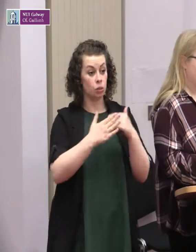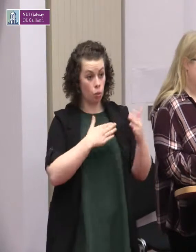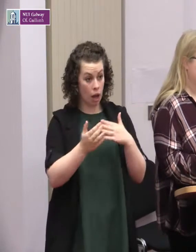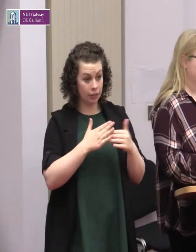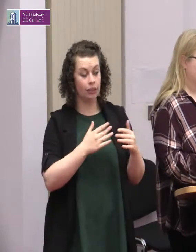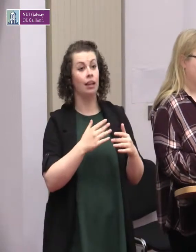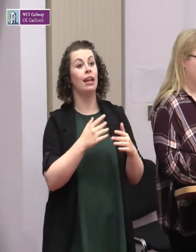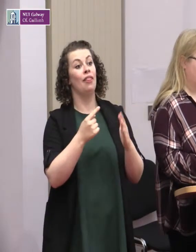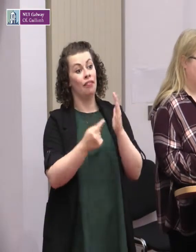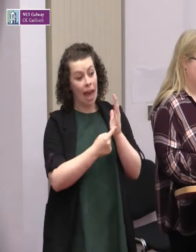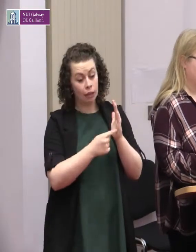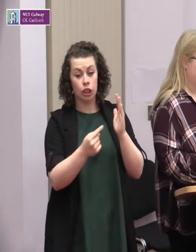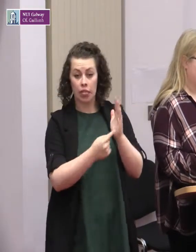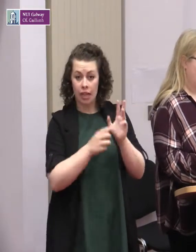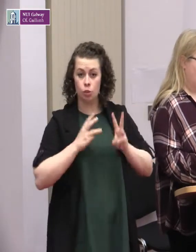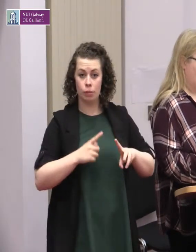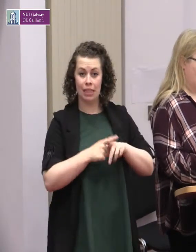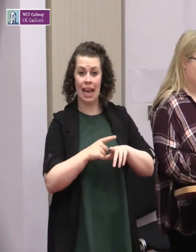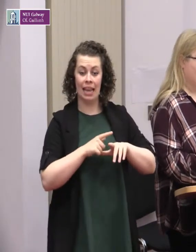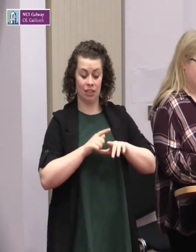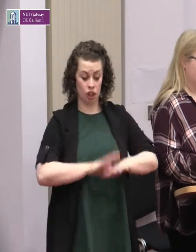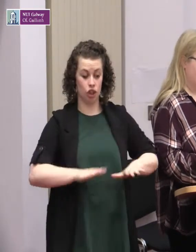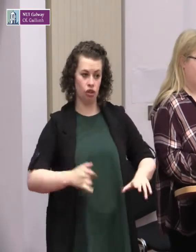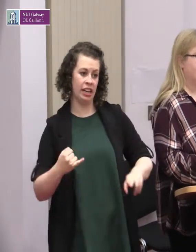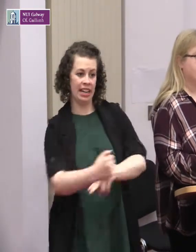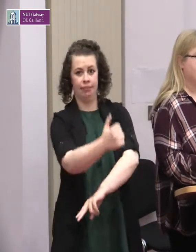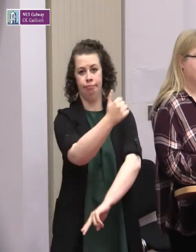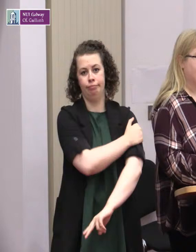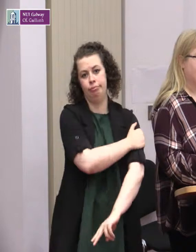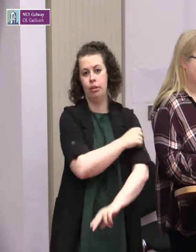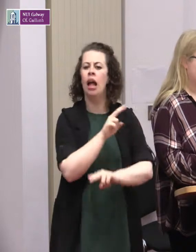of thousands of women and children, women and girls, who became pregnant outside marriage.